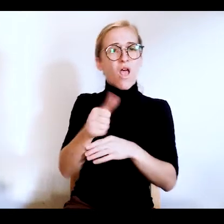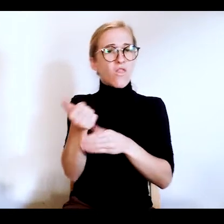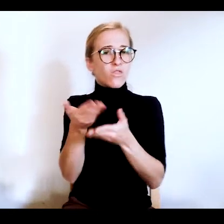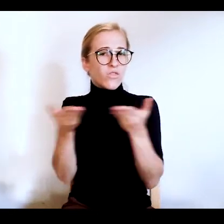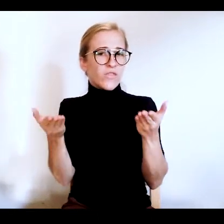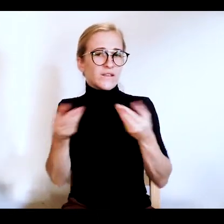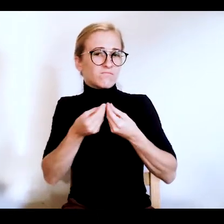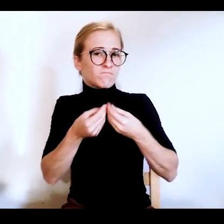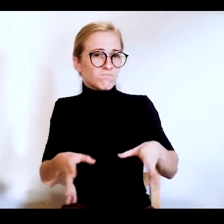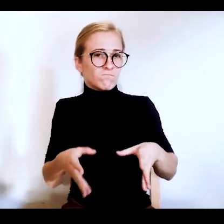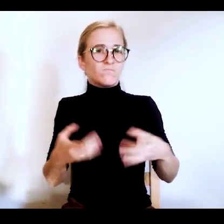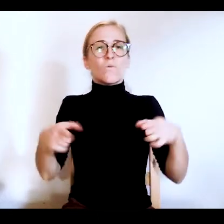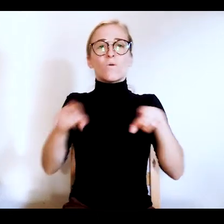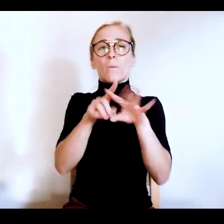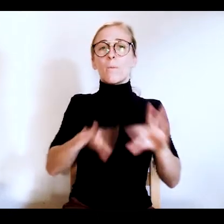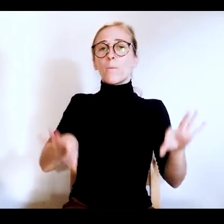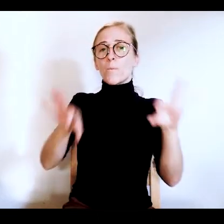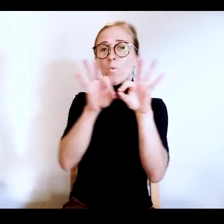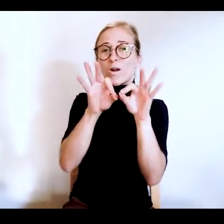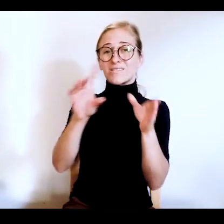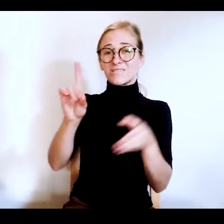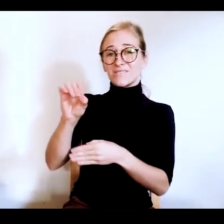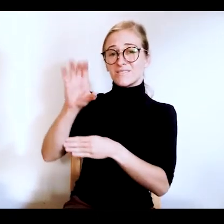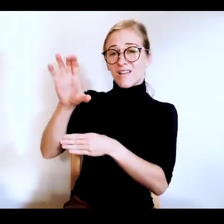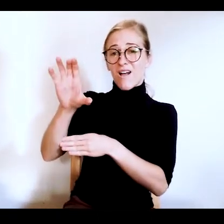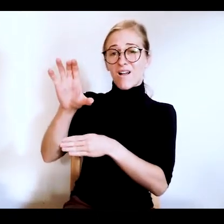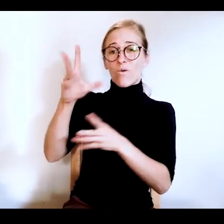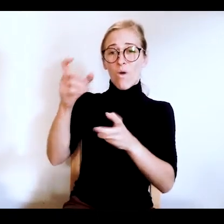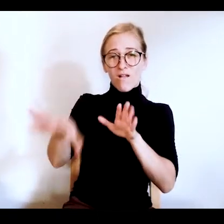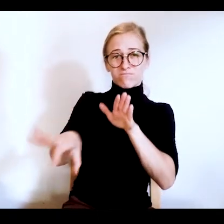to obtain the most important document of all veterans,